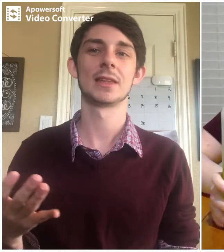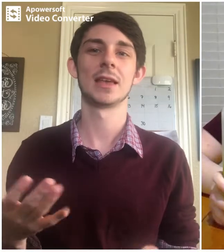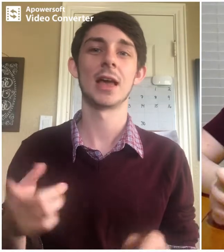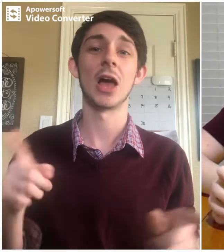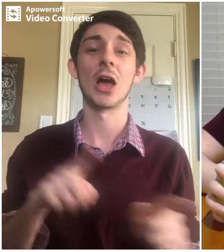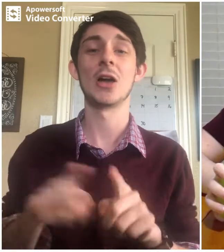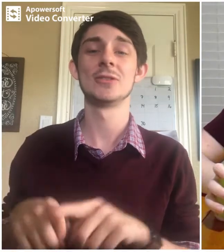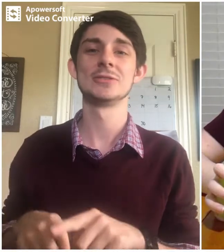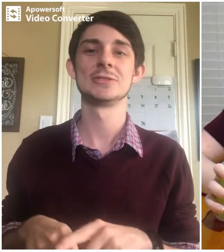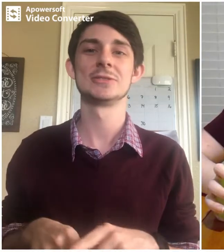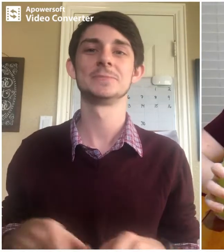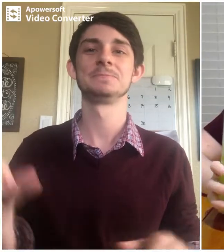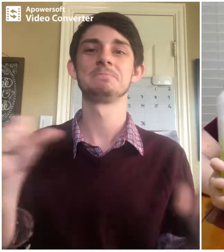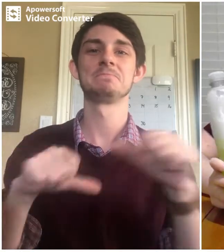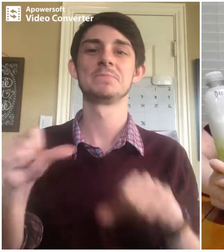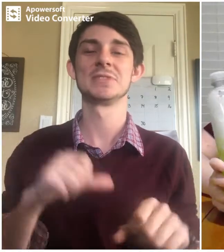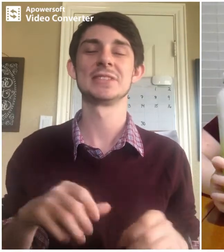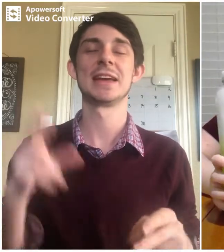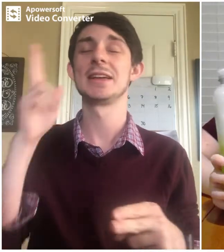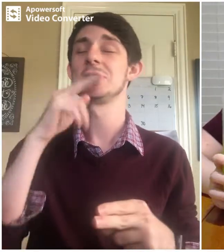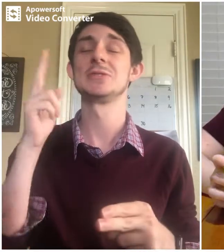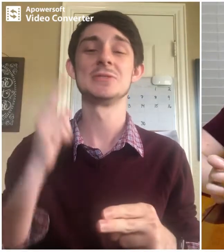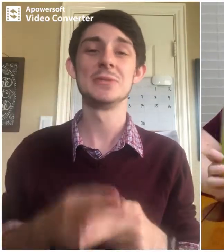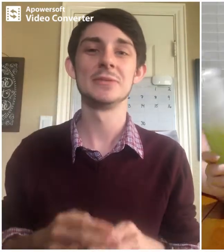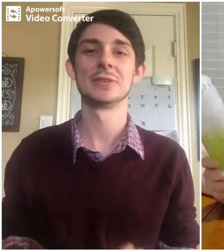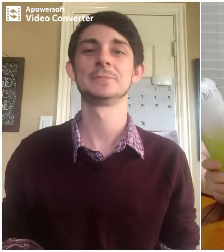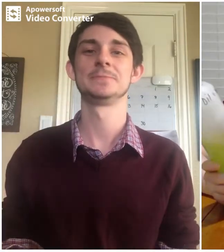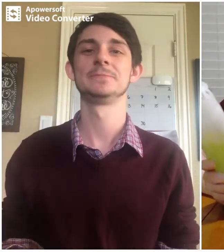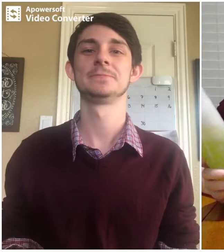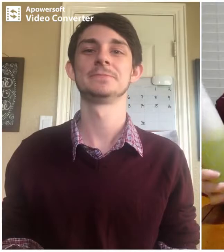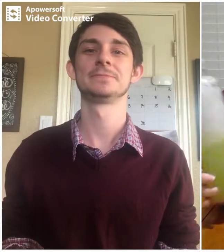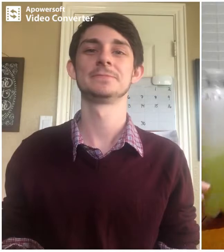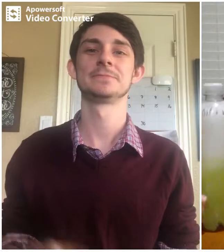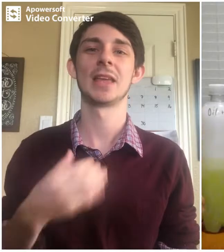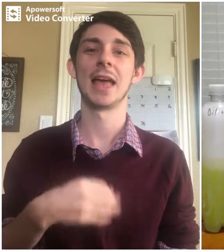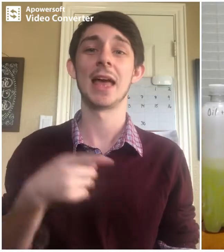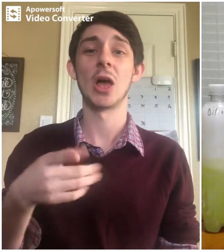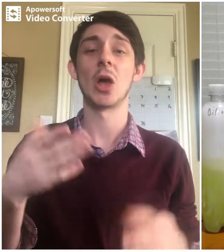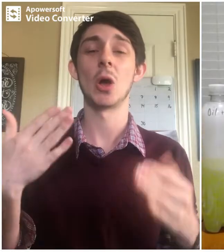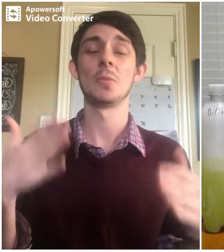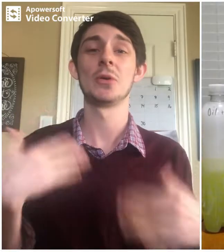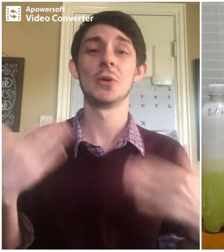enjoyed it and I hope y'all have a great day! Bye :)